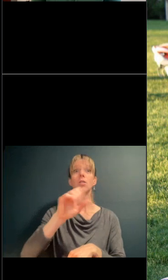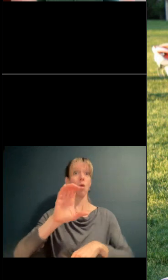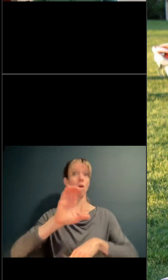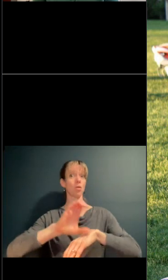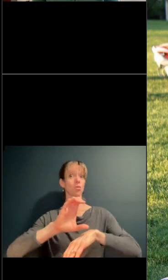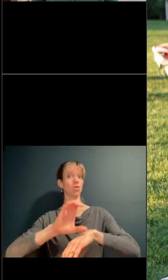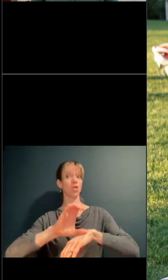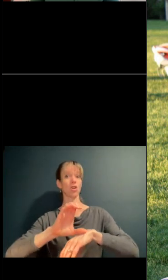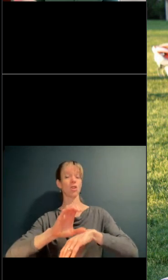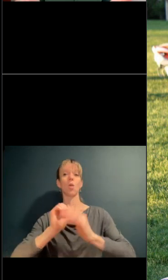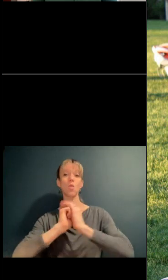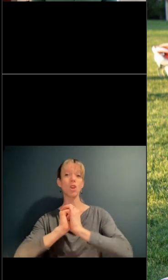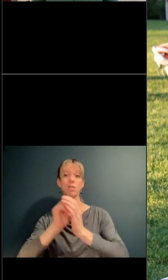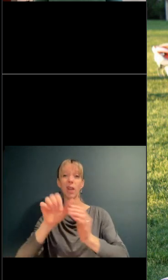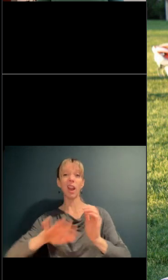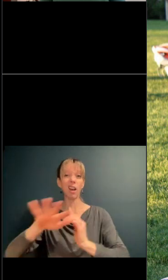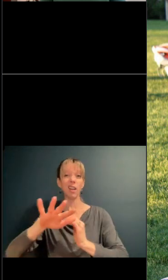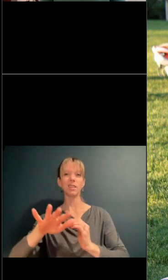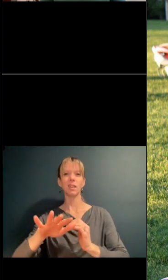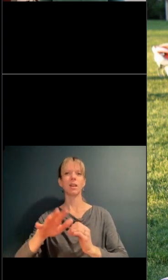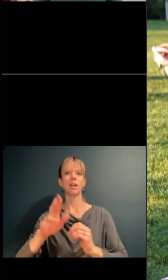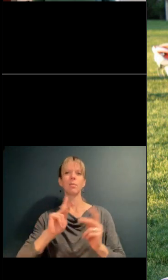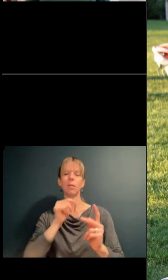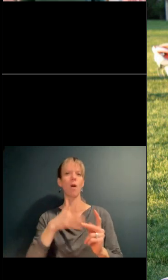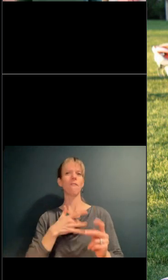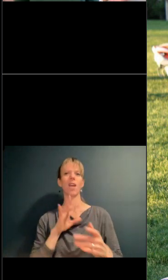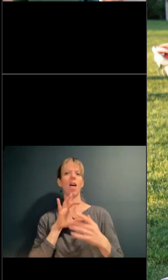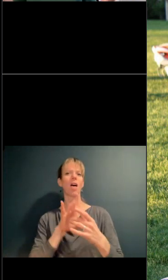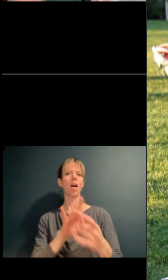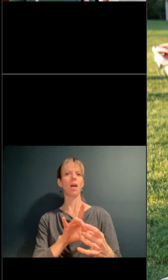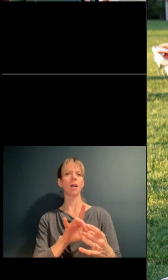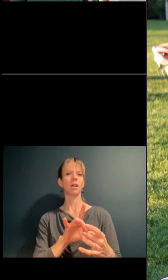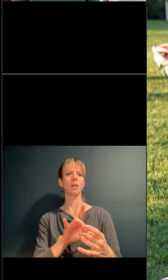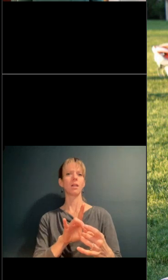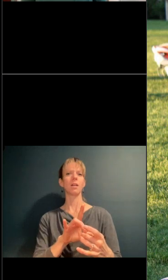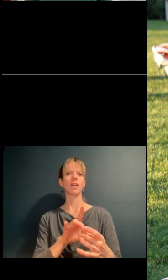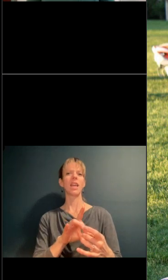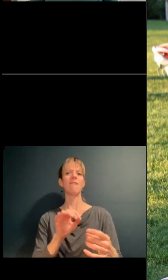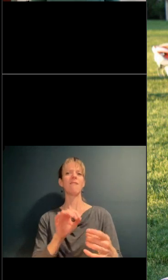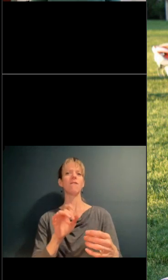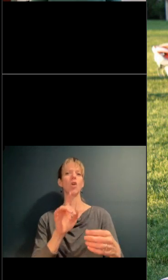It is hard for anyone to feel like you are part of the community from the outside looking in.